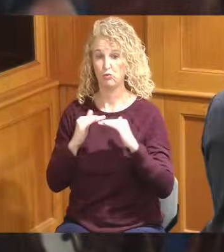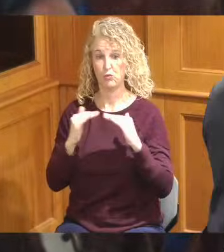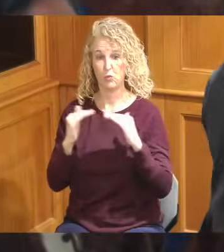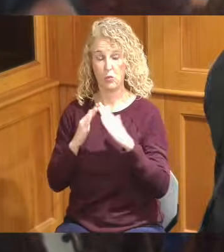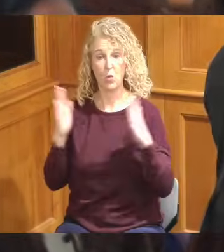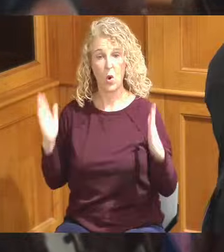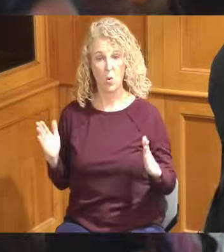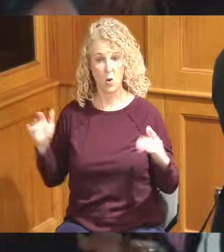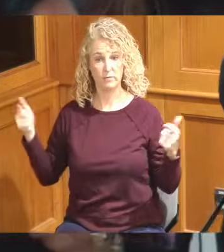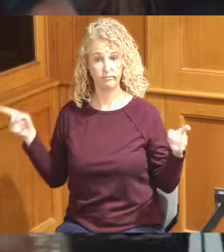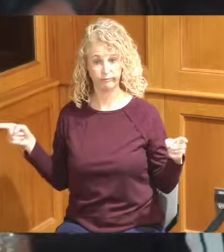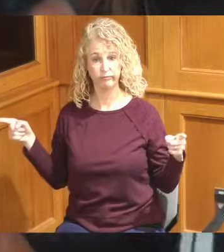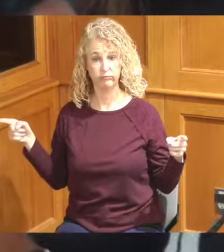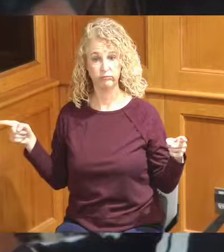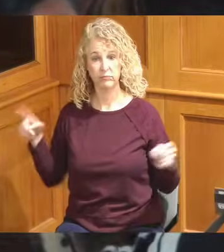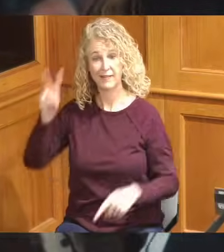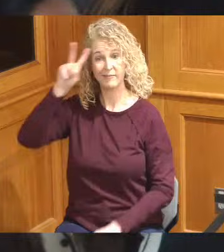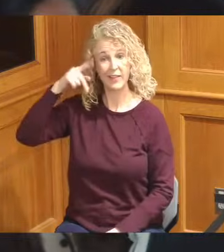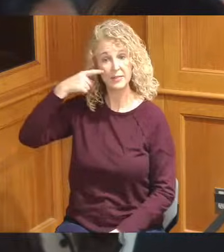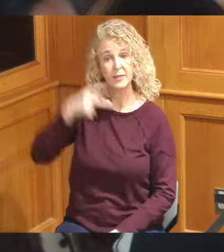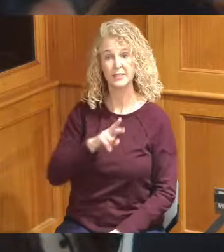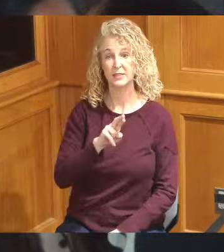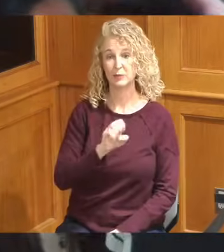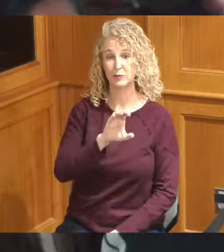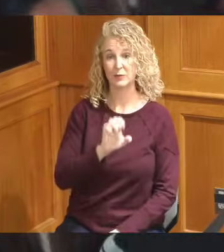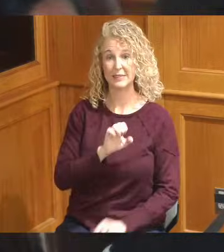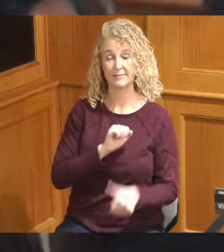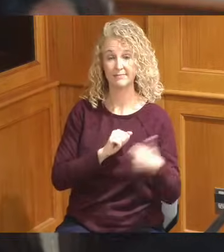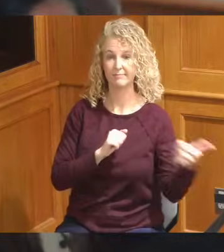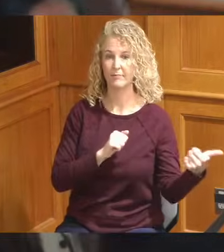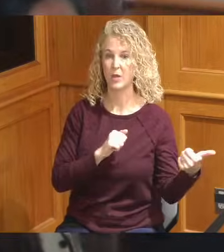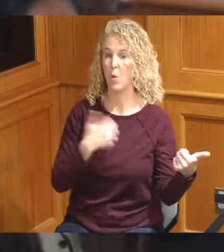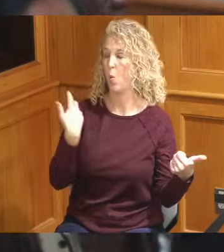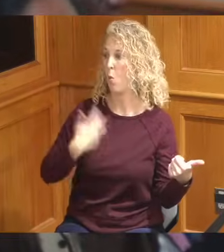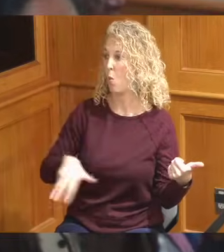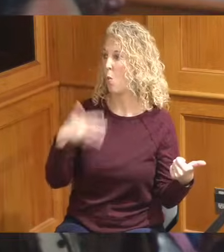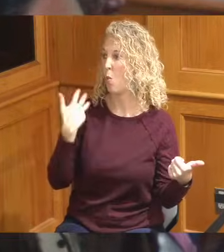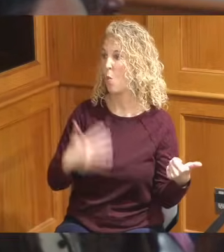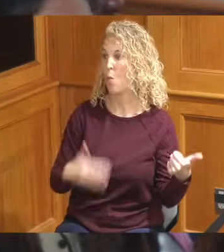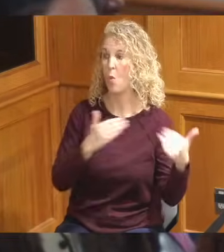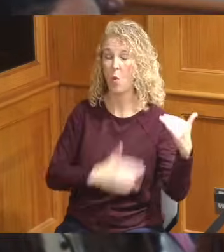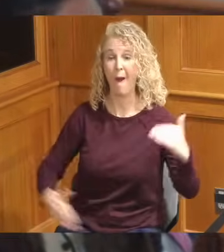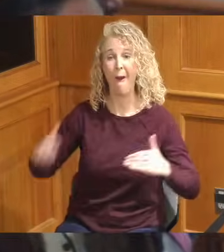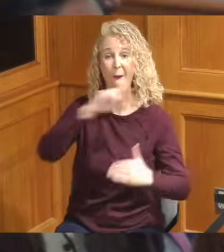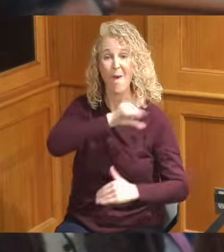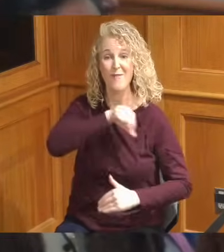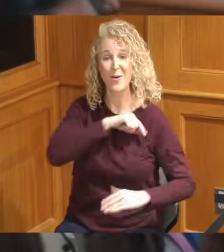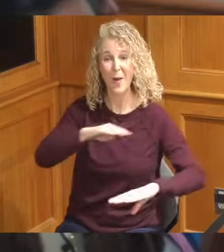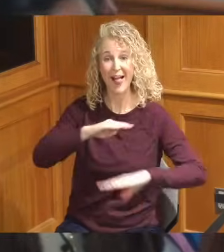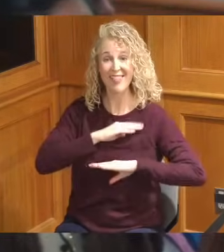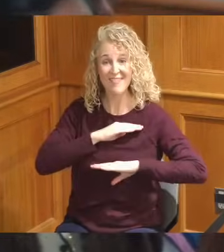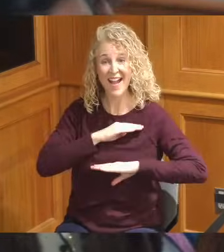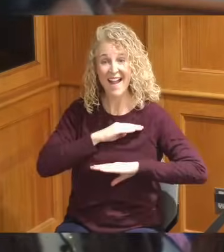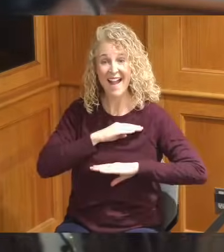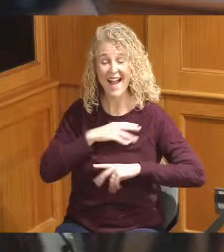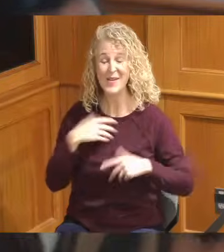have something to say. Vice President Reece, talk about overqualified. Let me just say